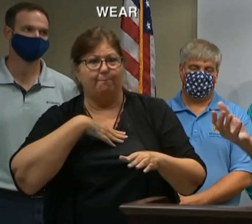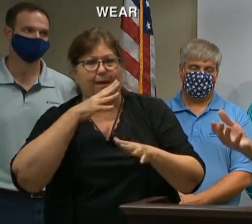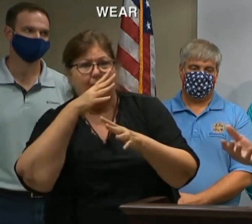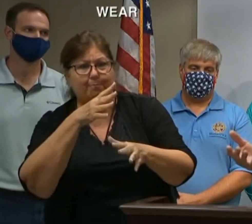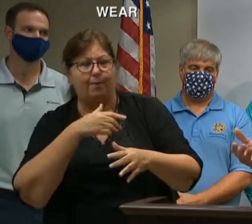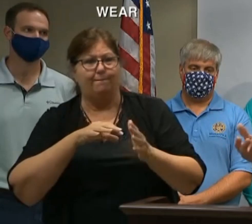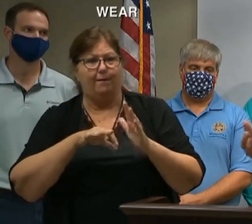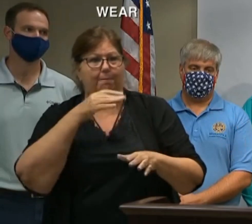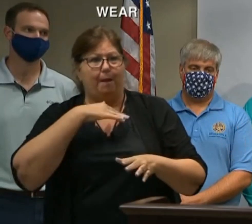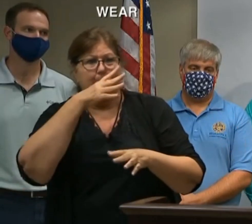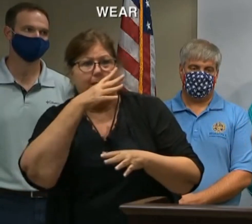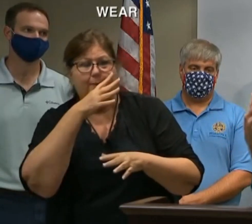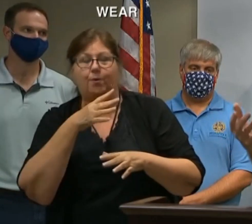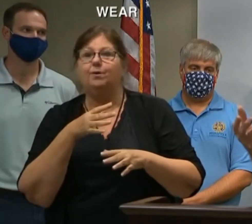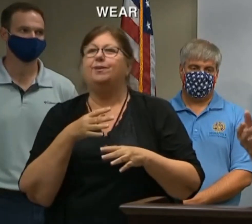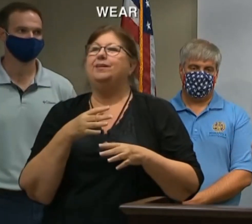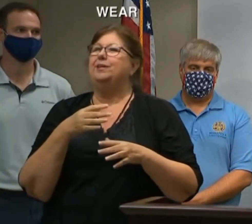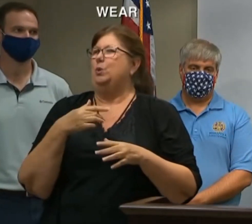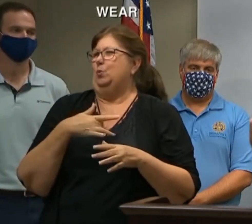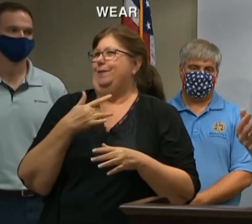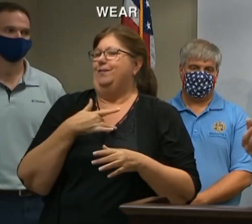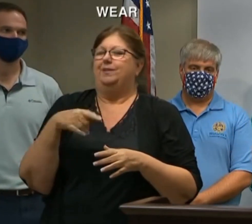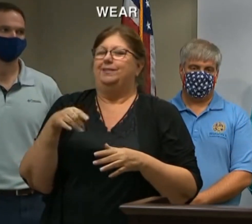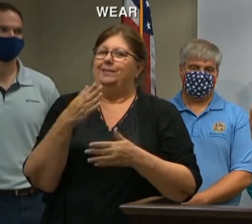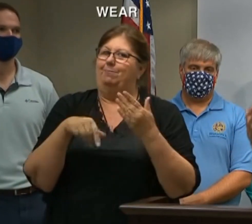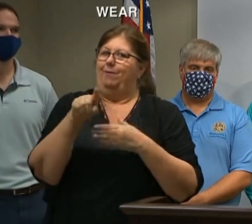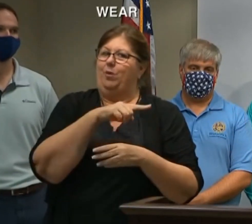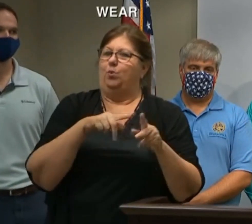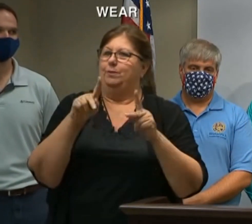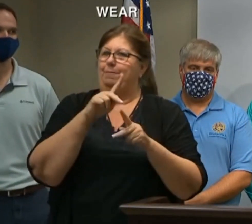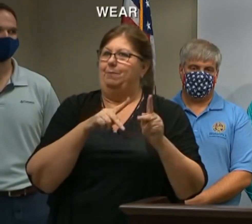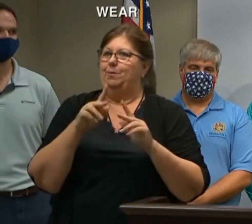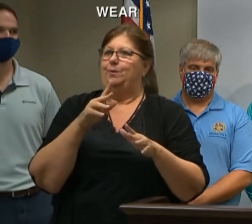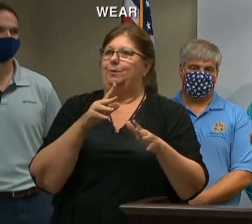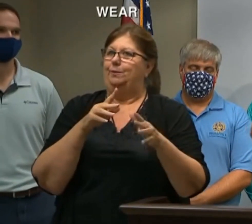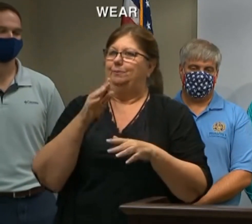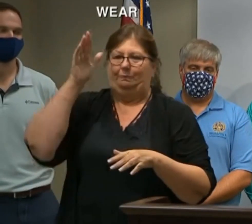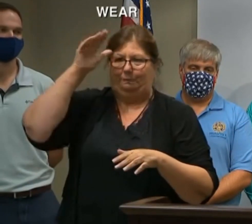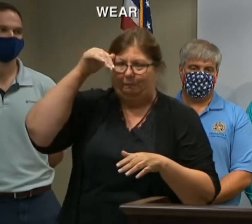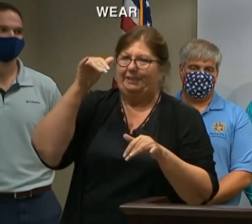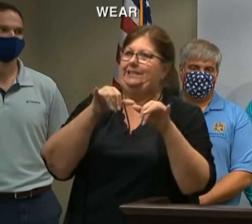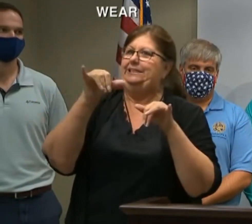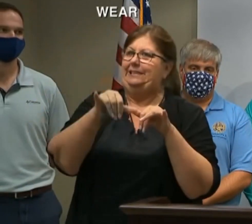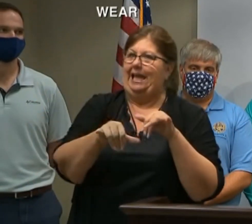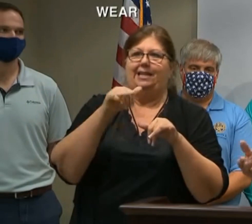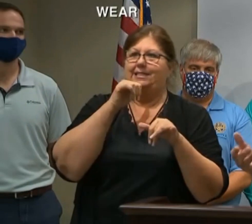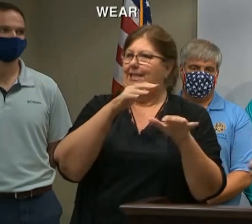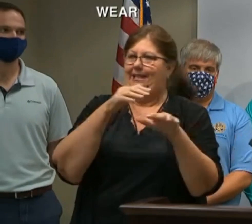hurricane party mode and we're going to ride this thing out and and have a party and as i jokingly said the other day we're looking for some